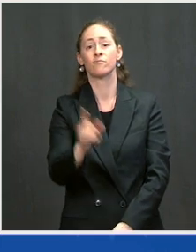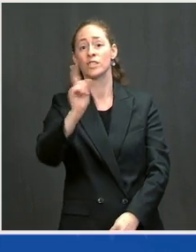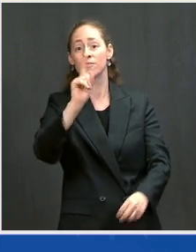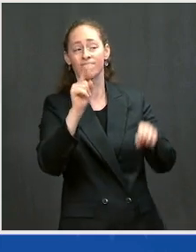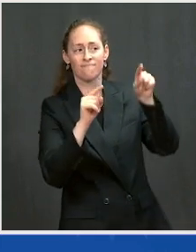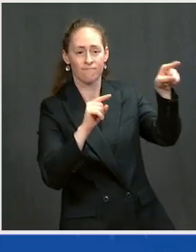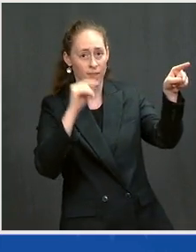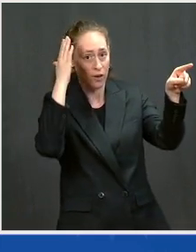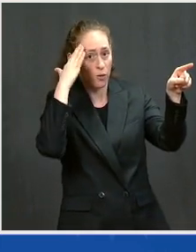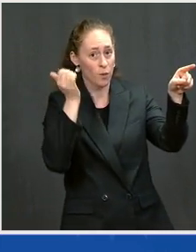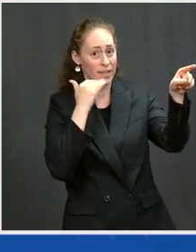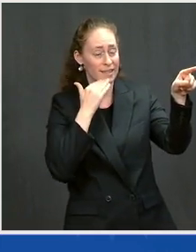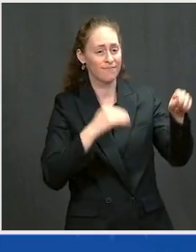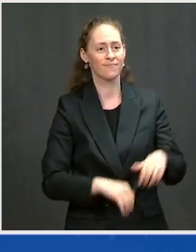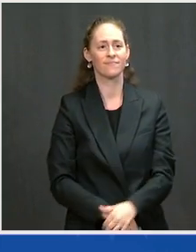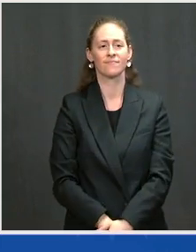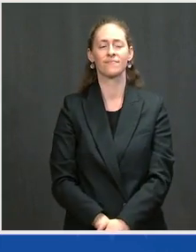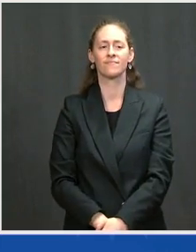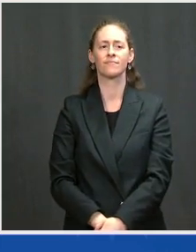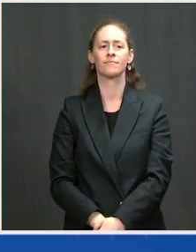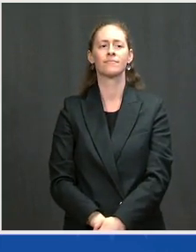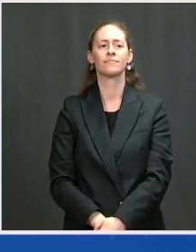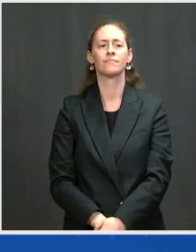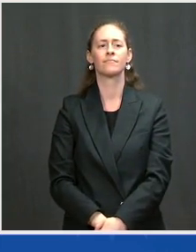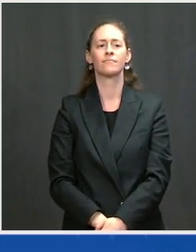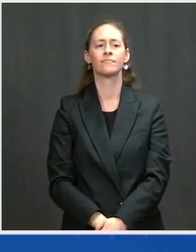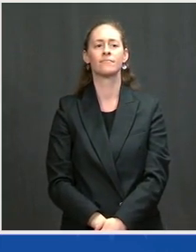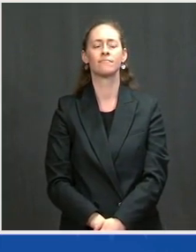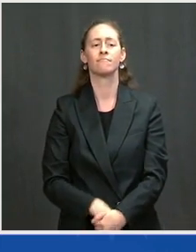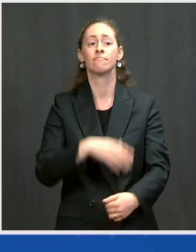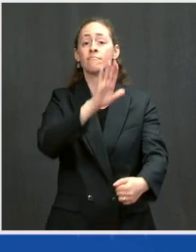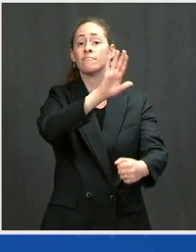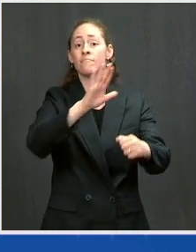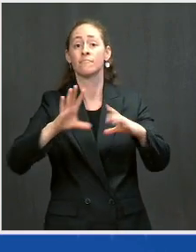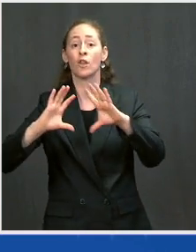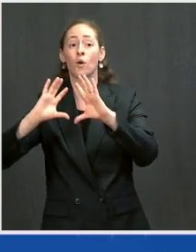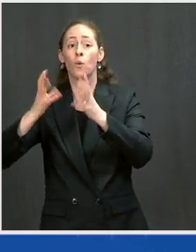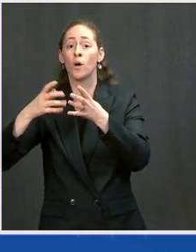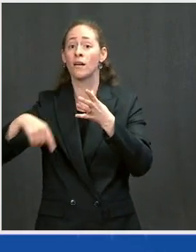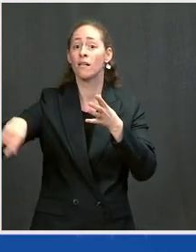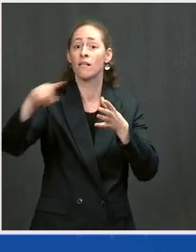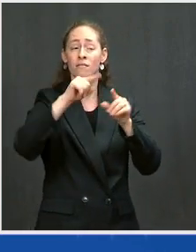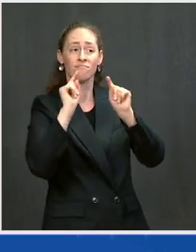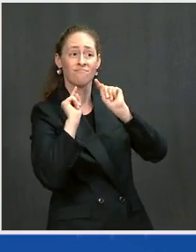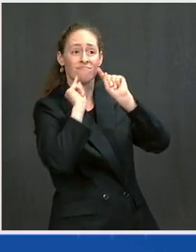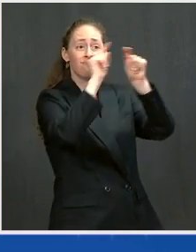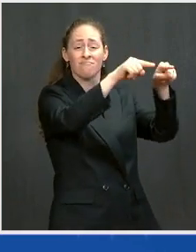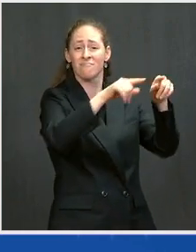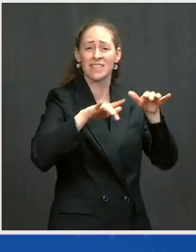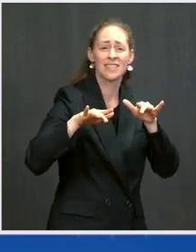As his unit commenced a daylight attack on Hill 205, the enemy directed mortar, machine gun and small arms fire